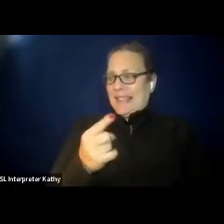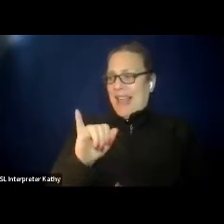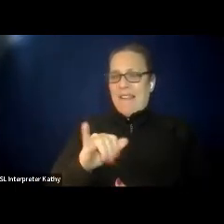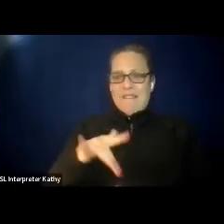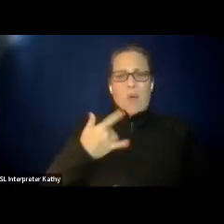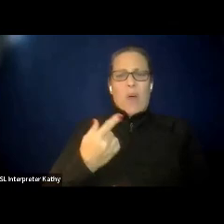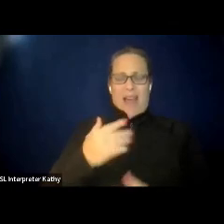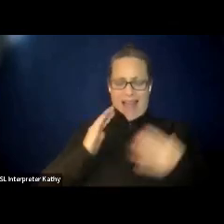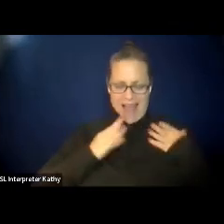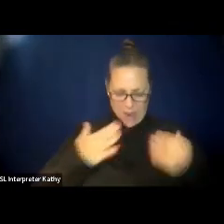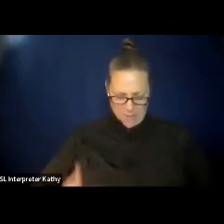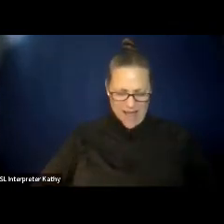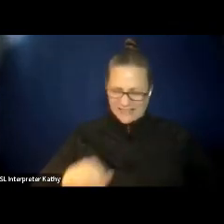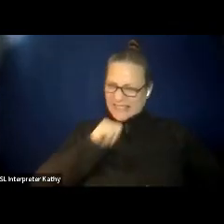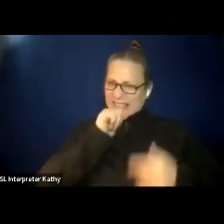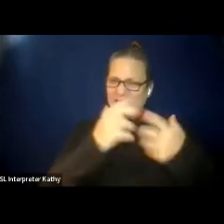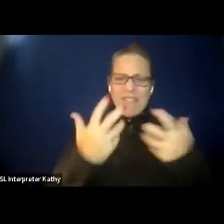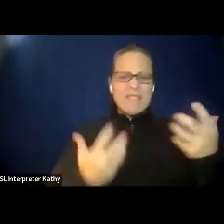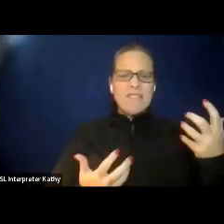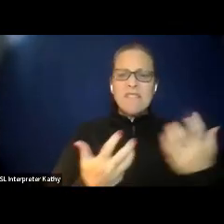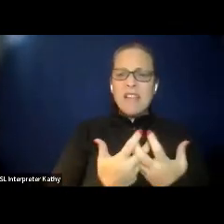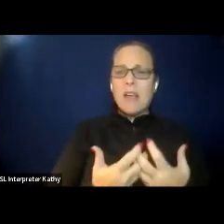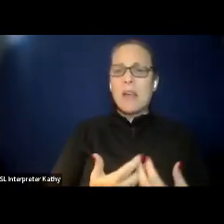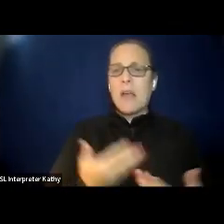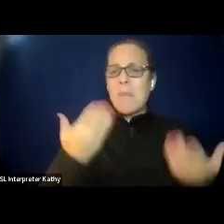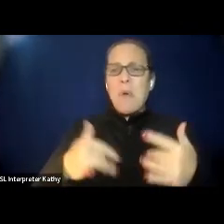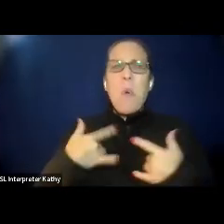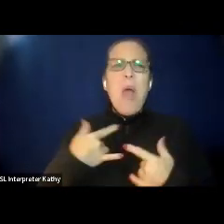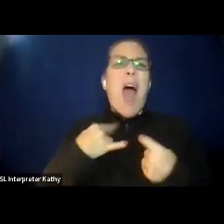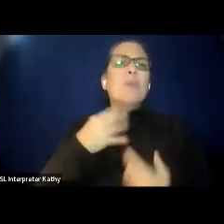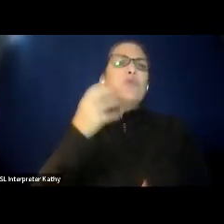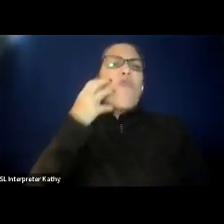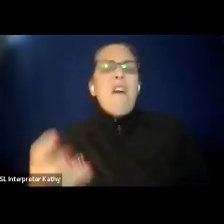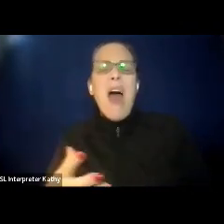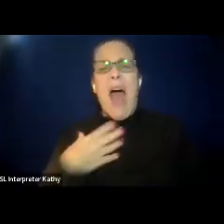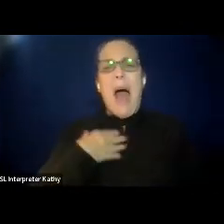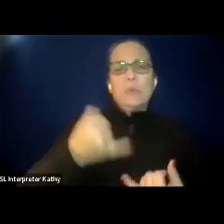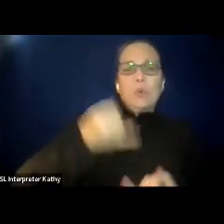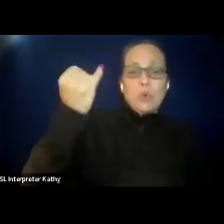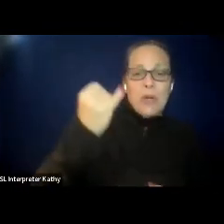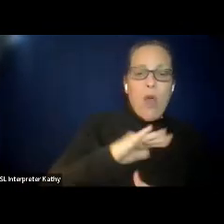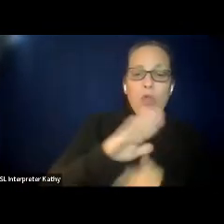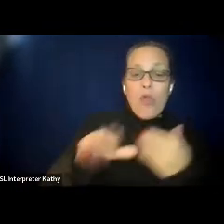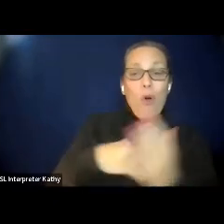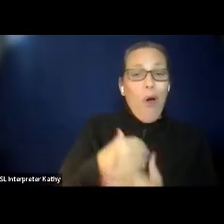worthy enough. There's always that we don't feel like our bodies fit in or